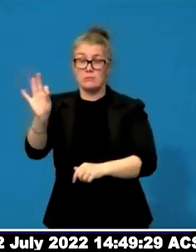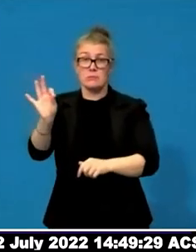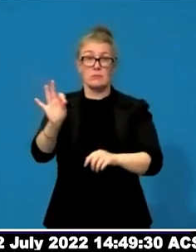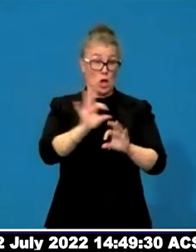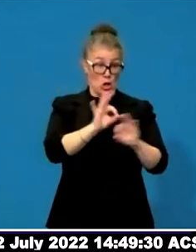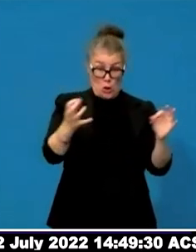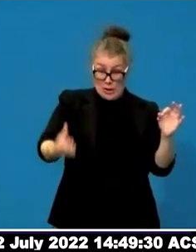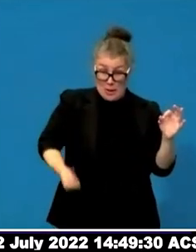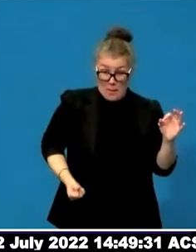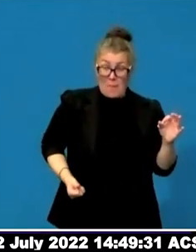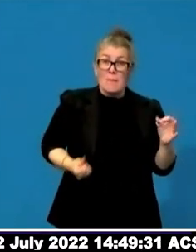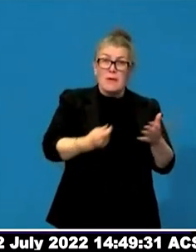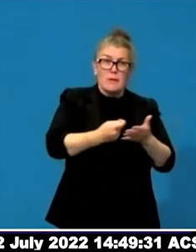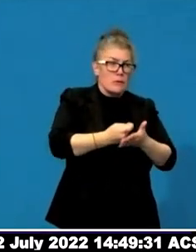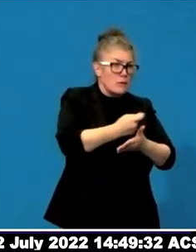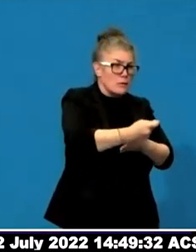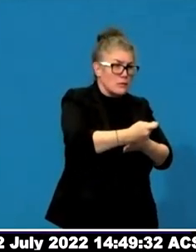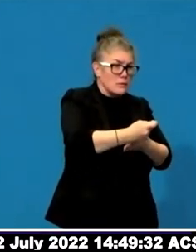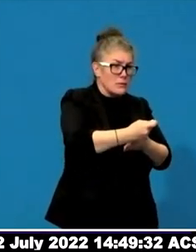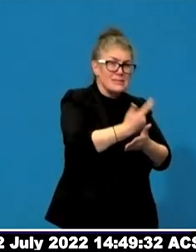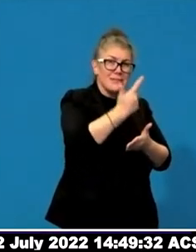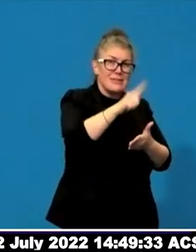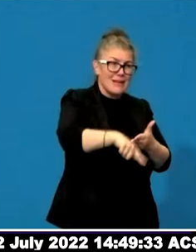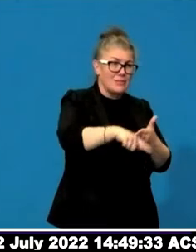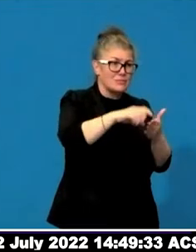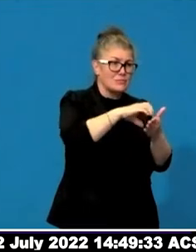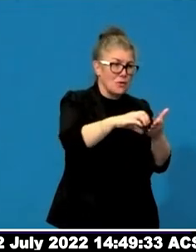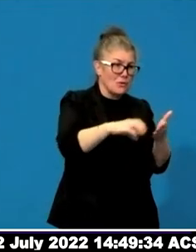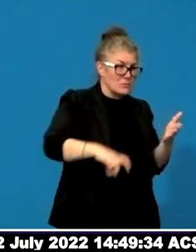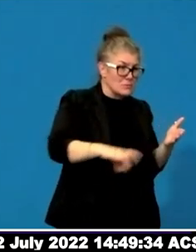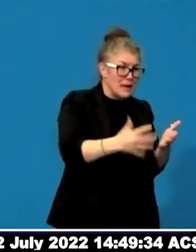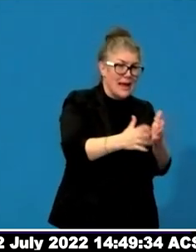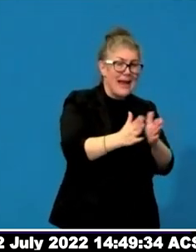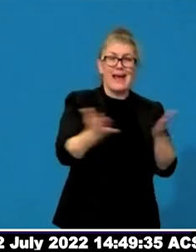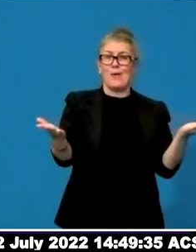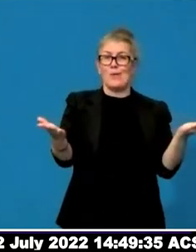how was I going to afford $7,000 worth of auditing costs? It was completely unreasonable.